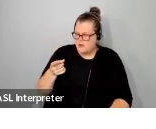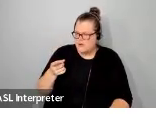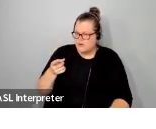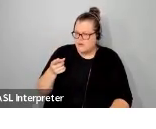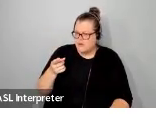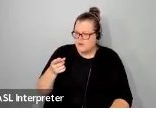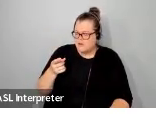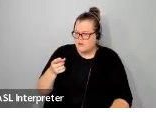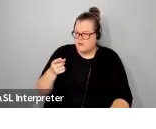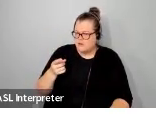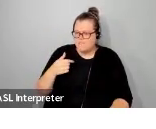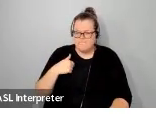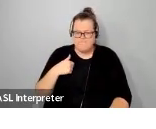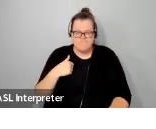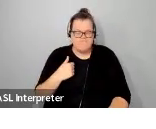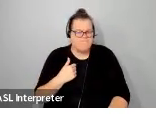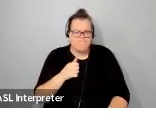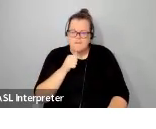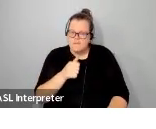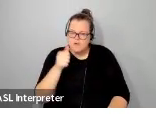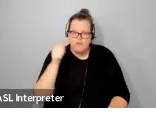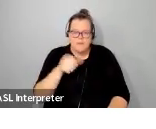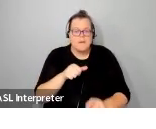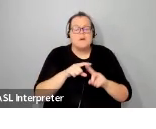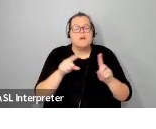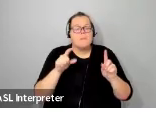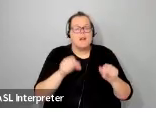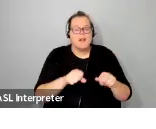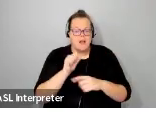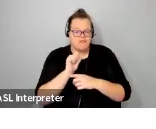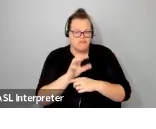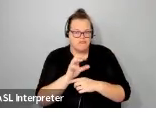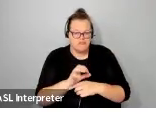I don't, but I can read out the numbers for you really quickly.